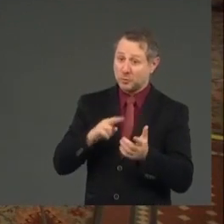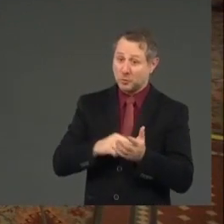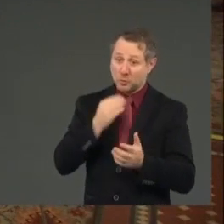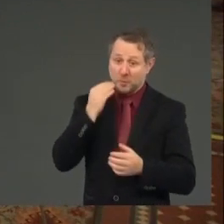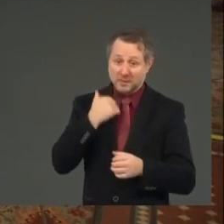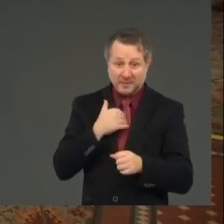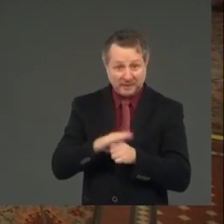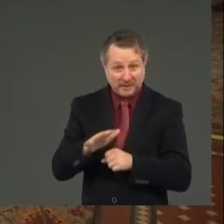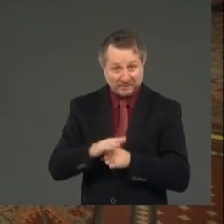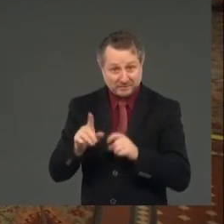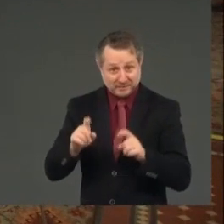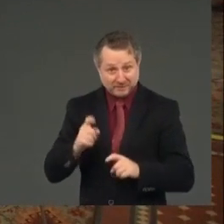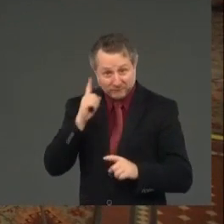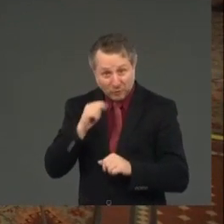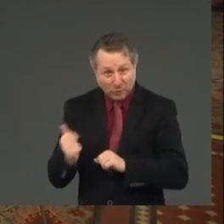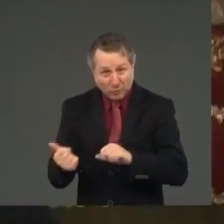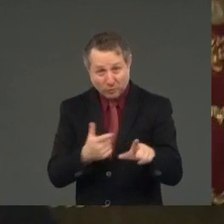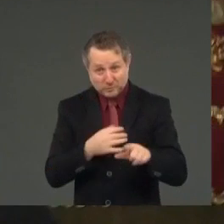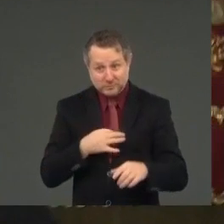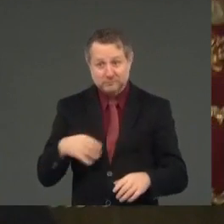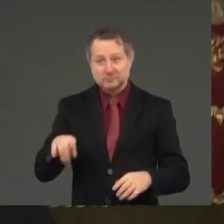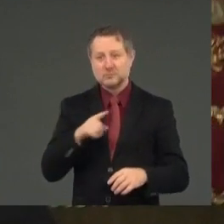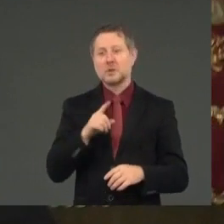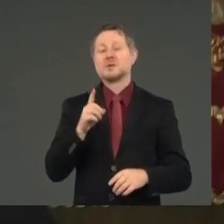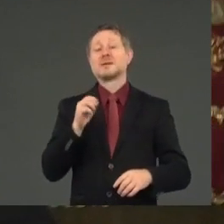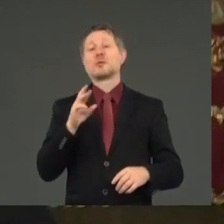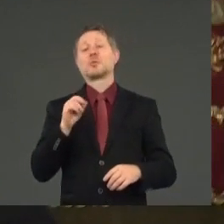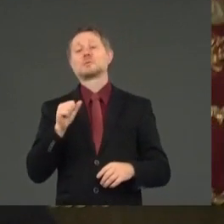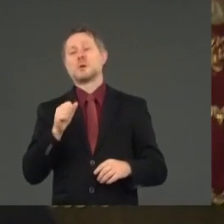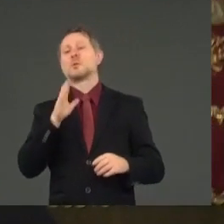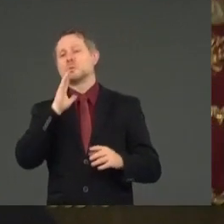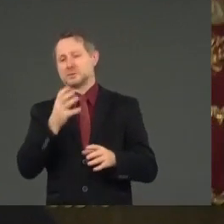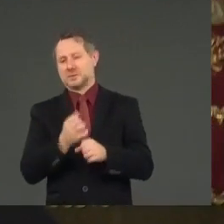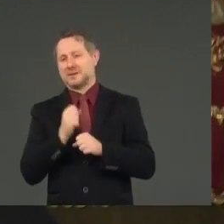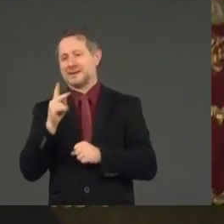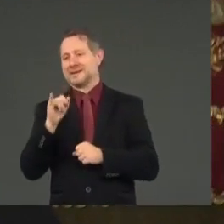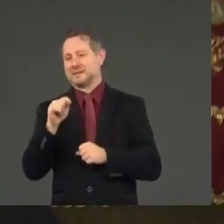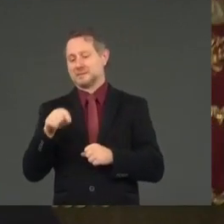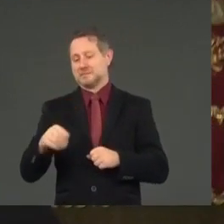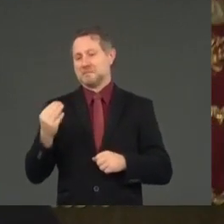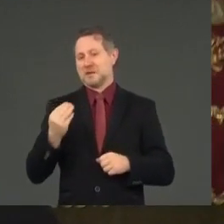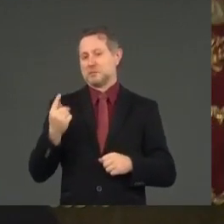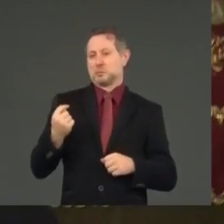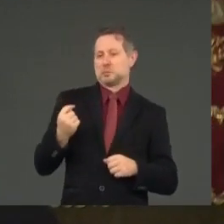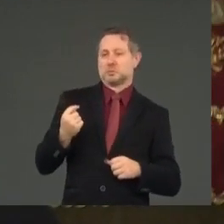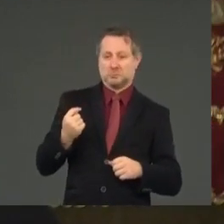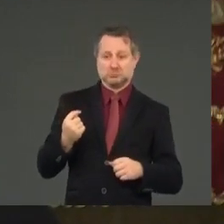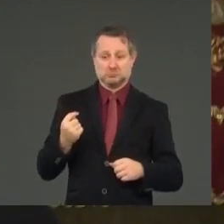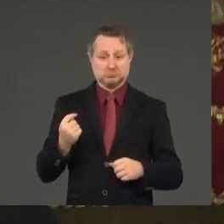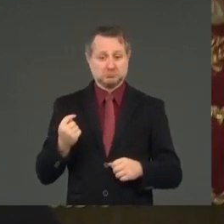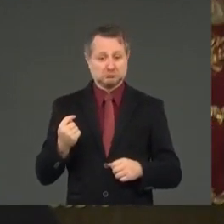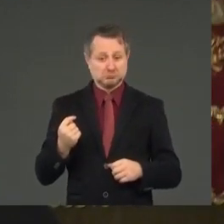MEET THE GOAL. Reporter: WHEN? WHEN WILL EVERY SINGLE NURSING HOME IN NEW YORK GET ENOUGH